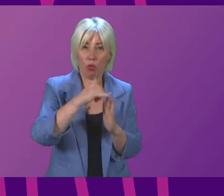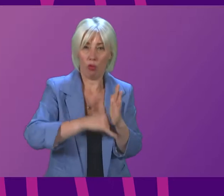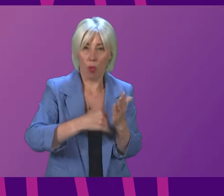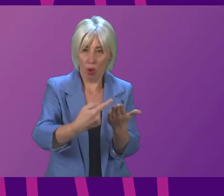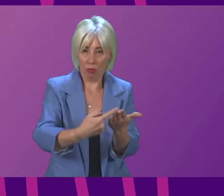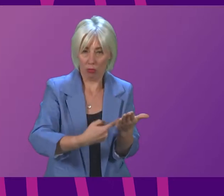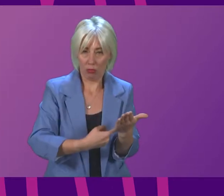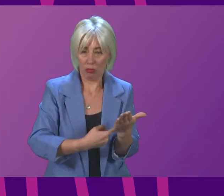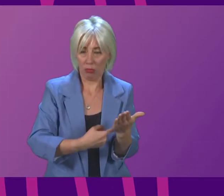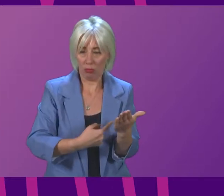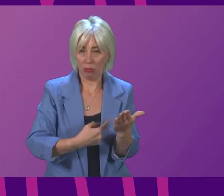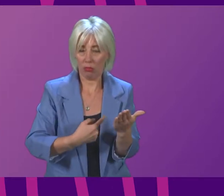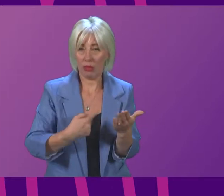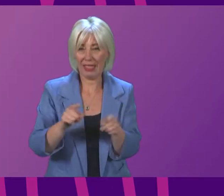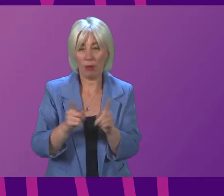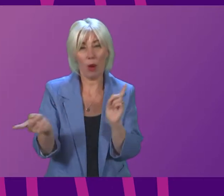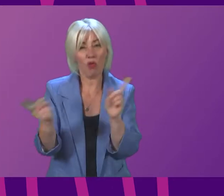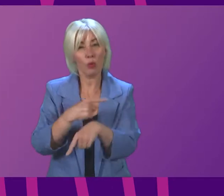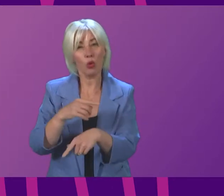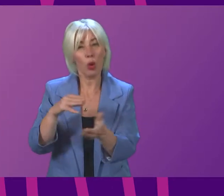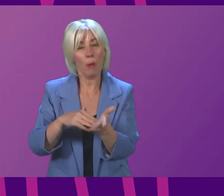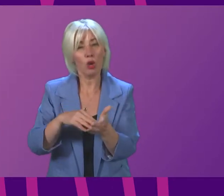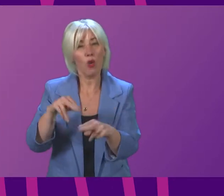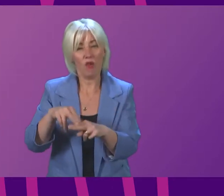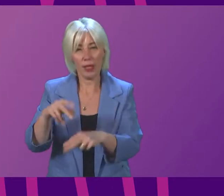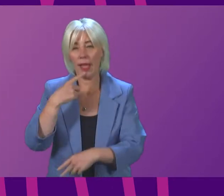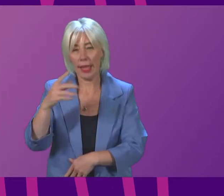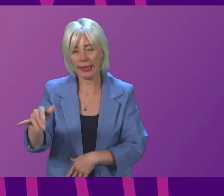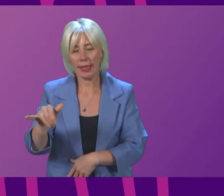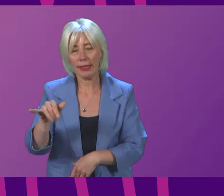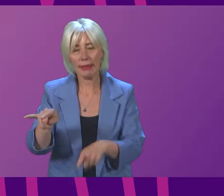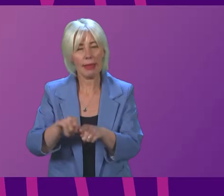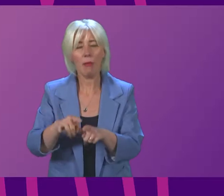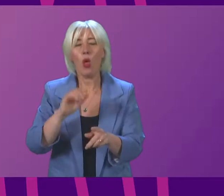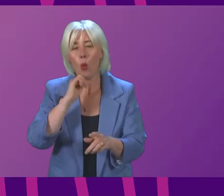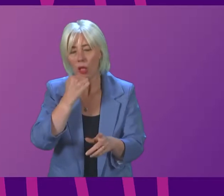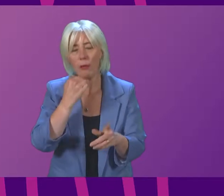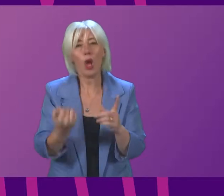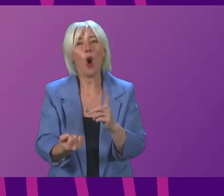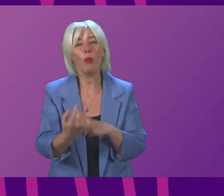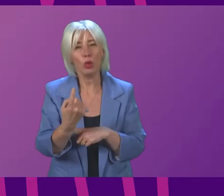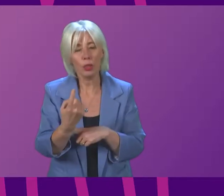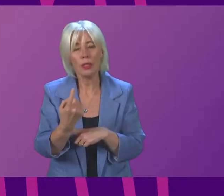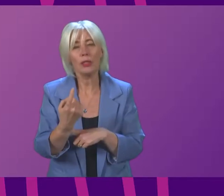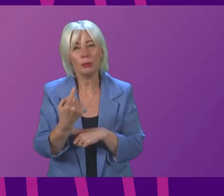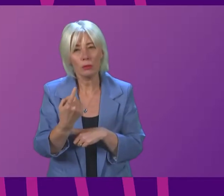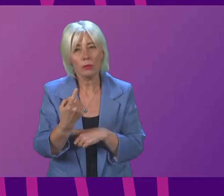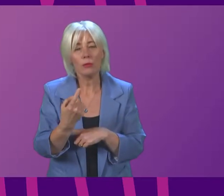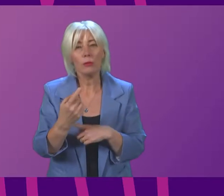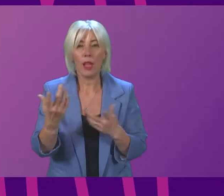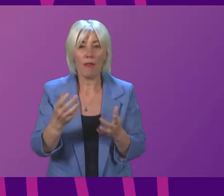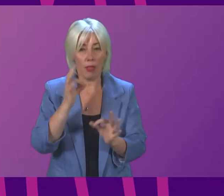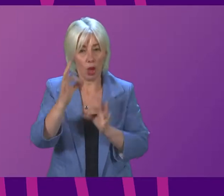my response to Murdo Fraser. There will be an opportunity, should the inquiry decide to do so,